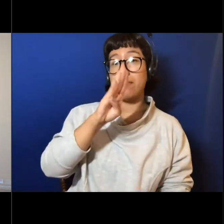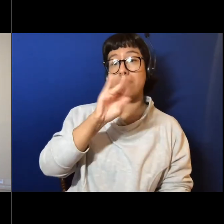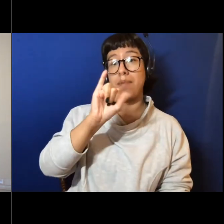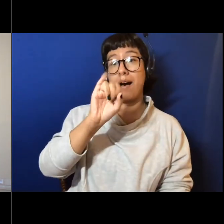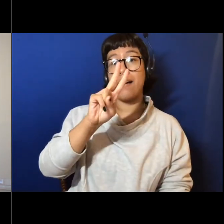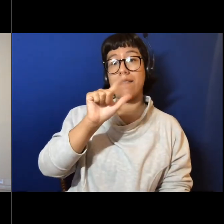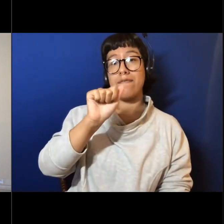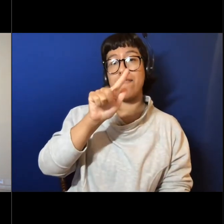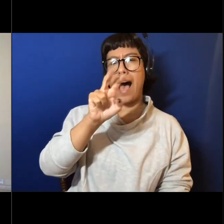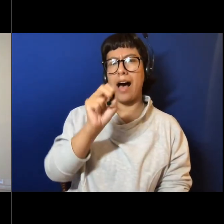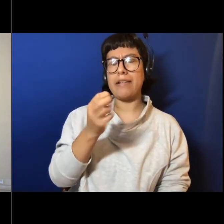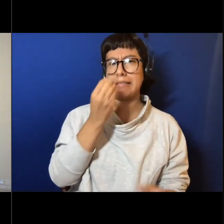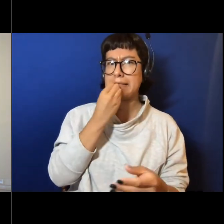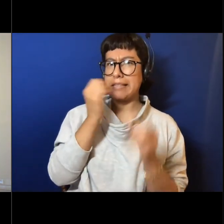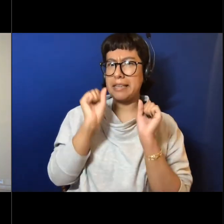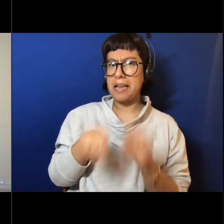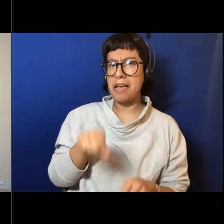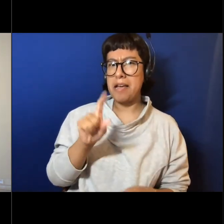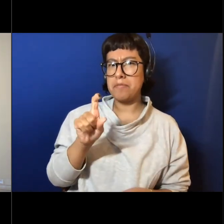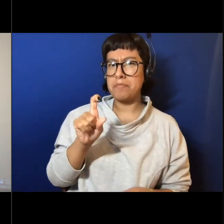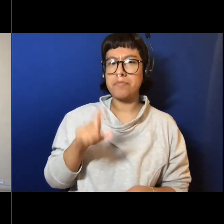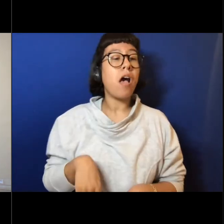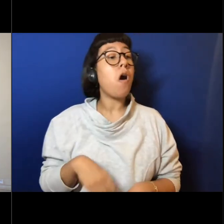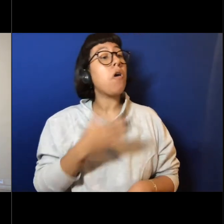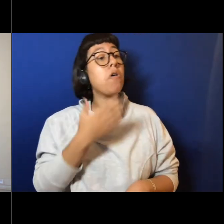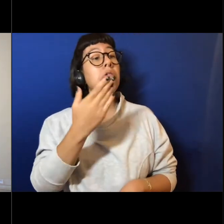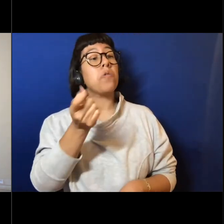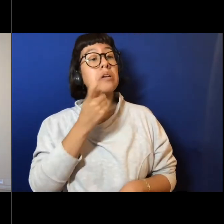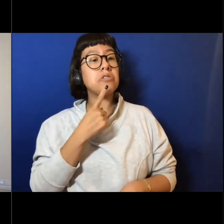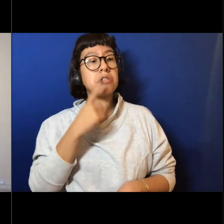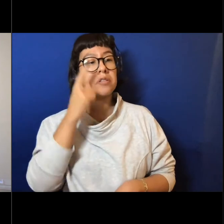That's a good question. You can eat all of them,